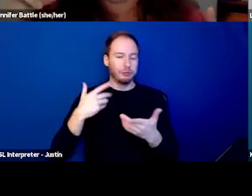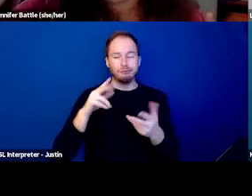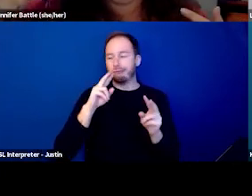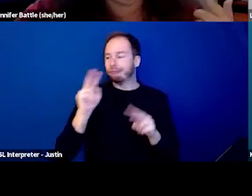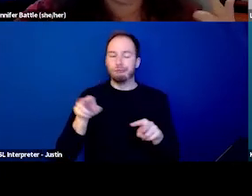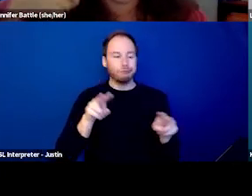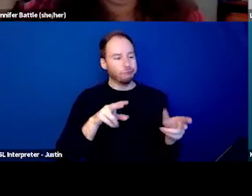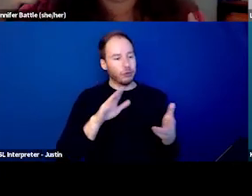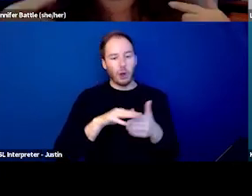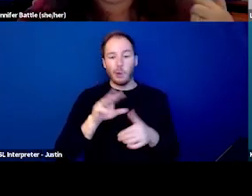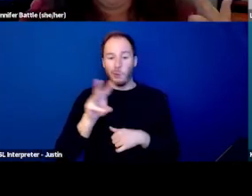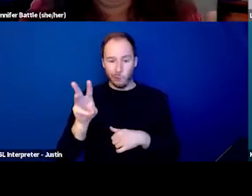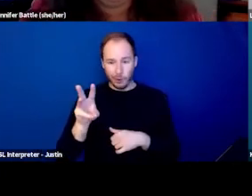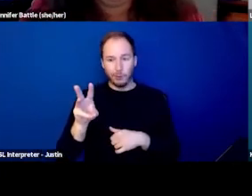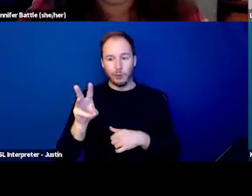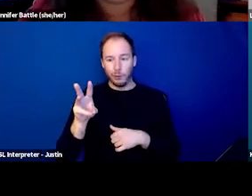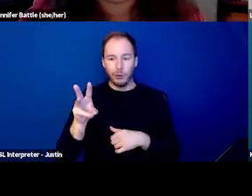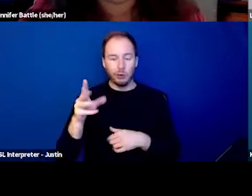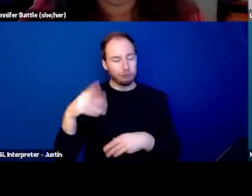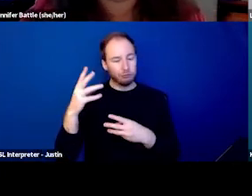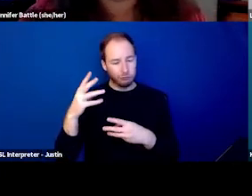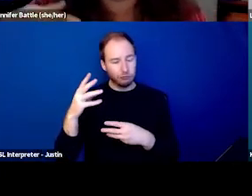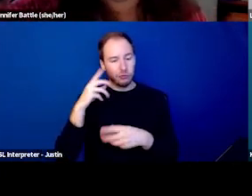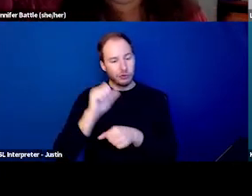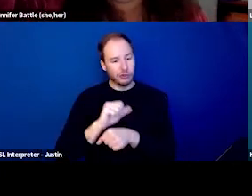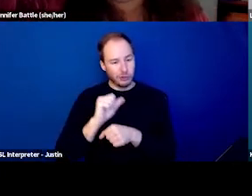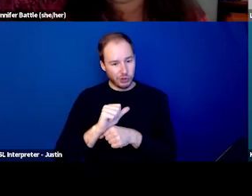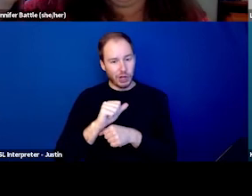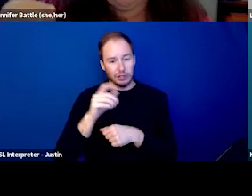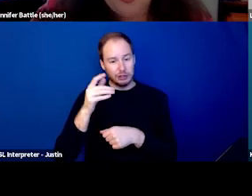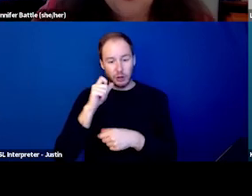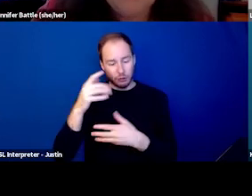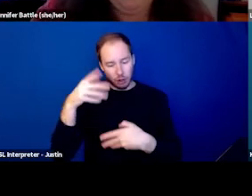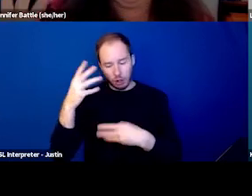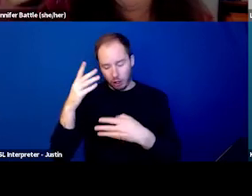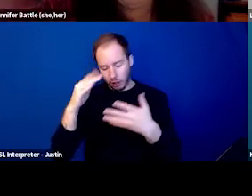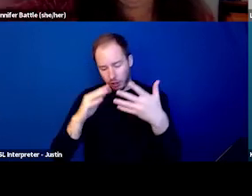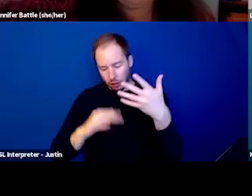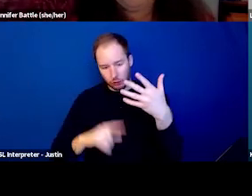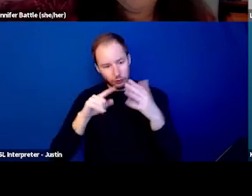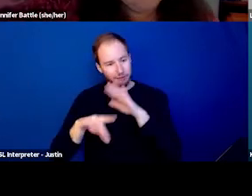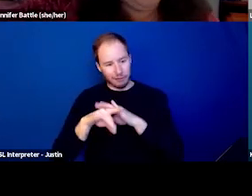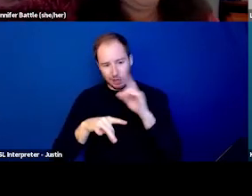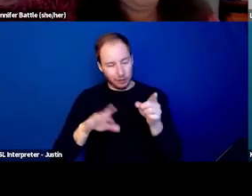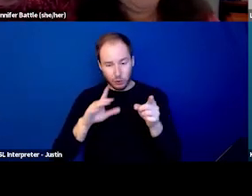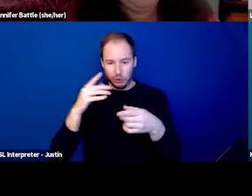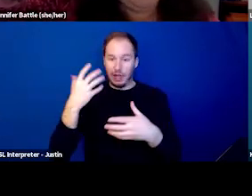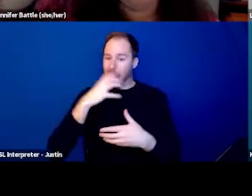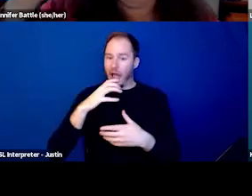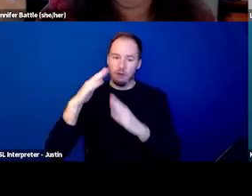to our website and is gonna scroll through jobs, instead of like scrolling farther down, you'll see those hot jobs right at the top.